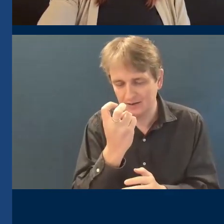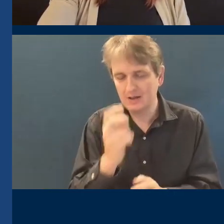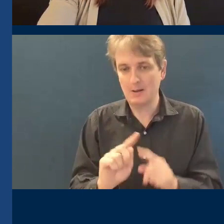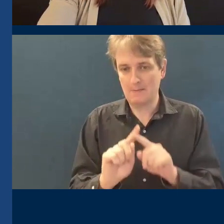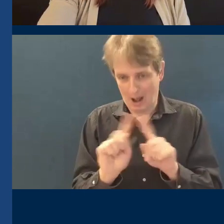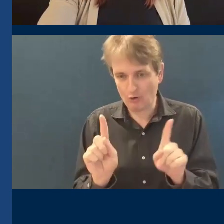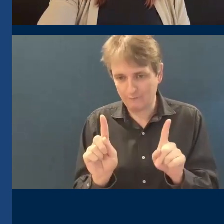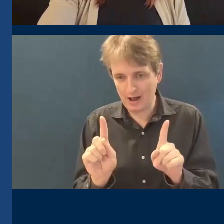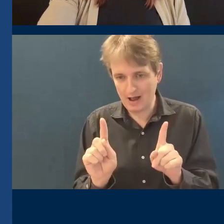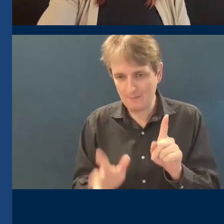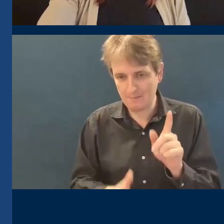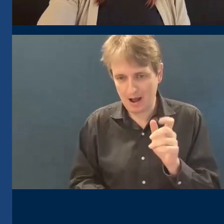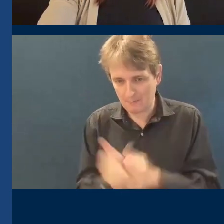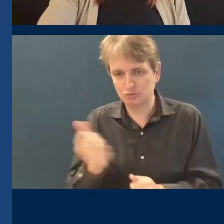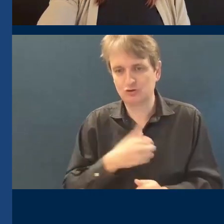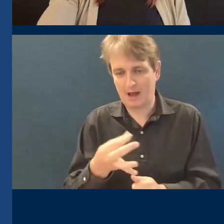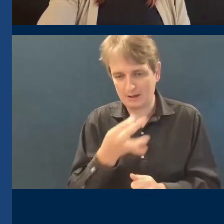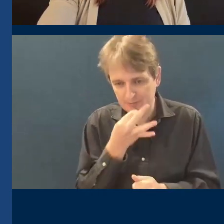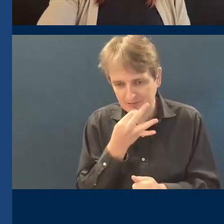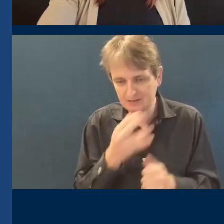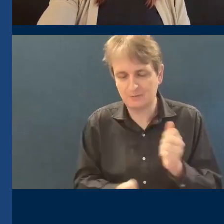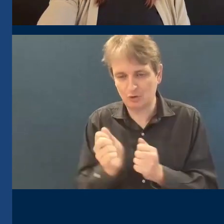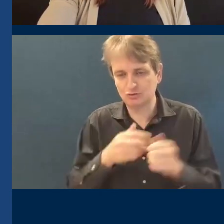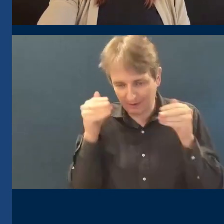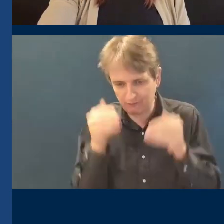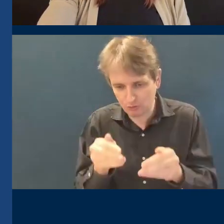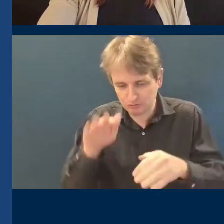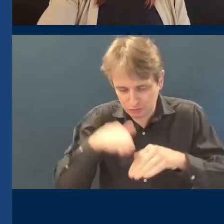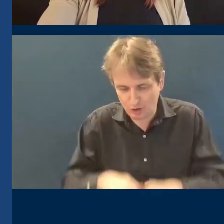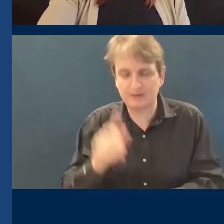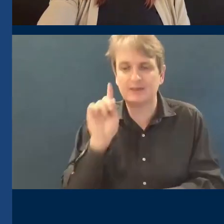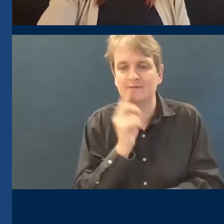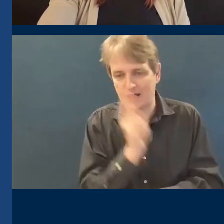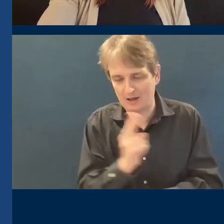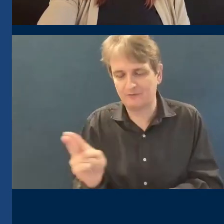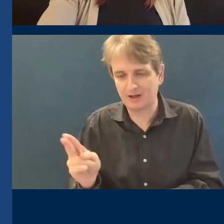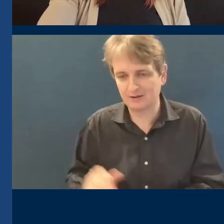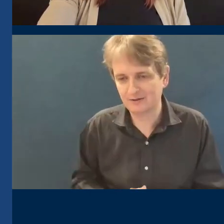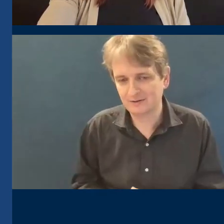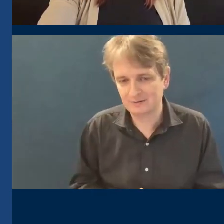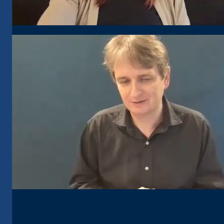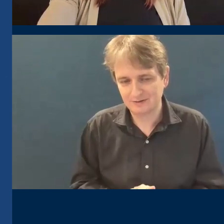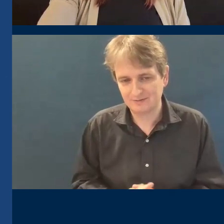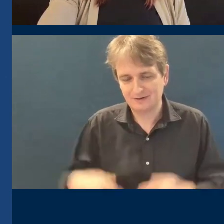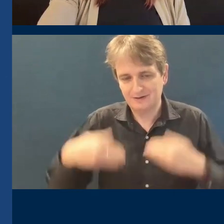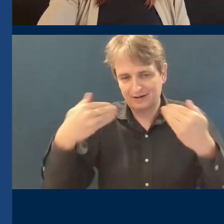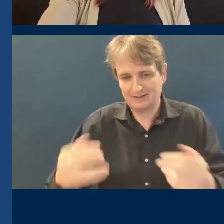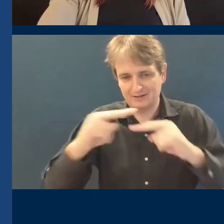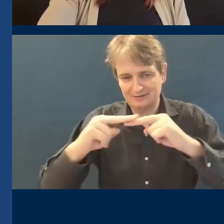Deaf, deaf blind, but most of my expertise and most of my focus is on the deaf and hard of hearing communities.